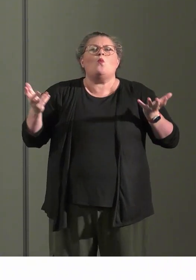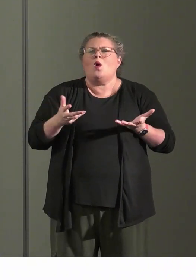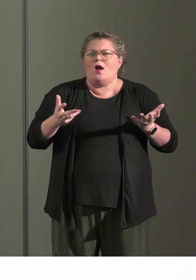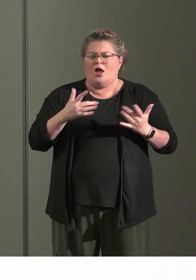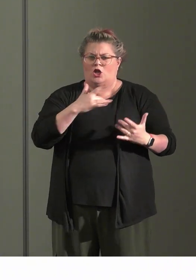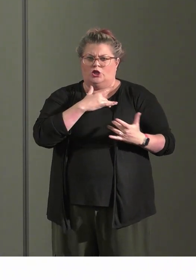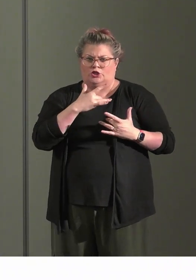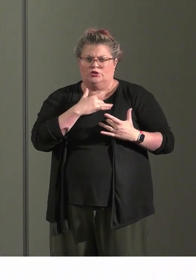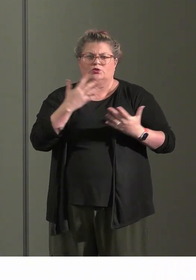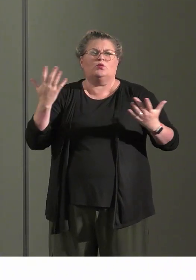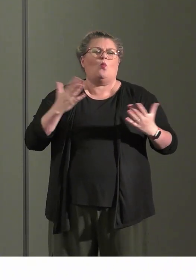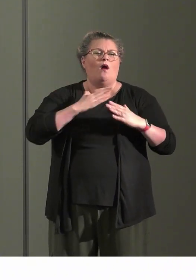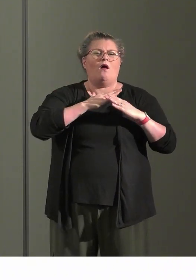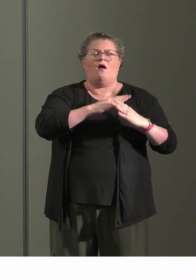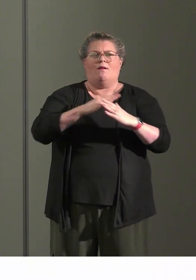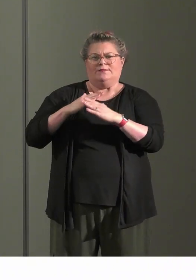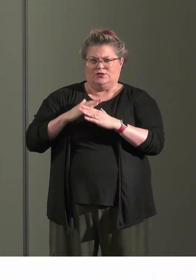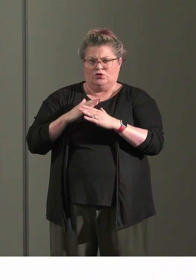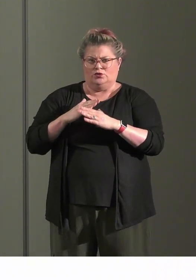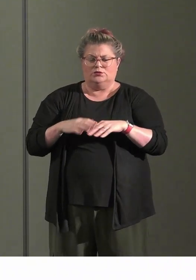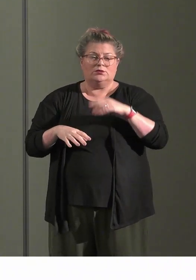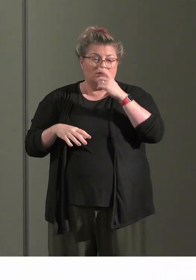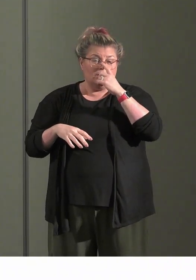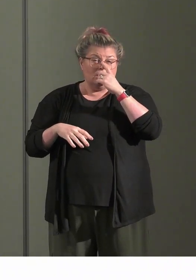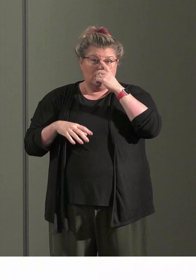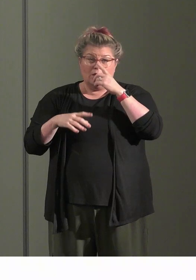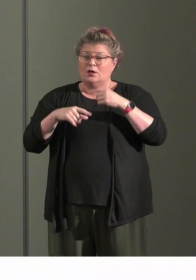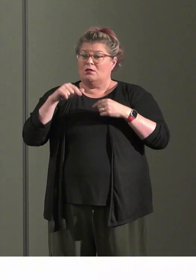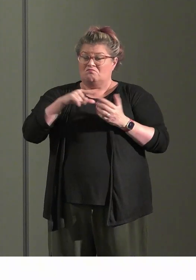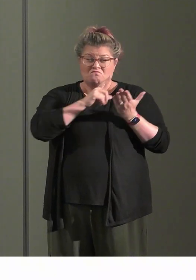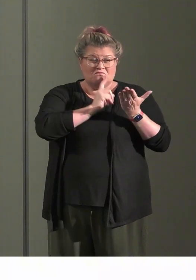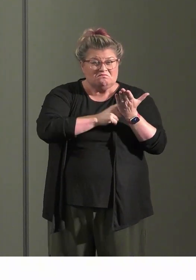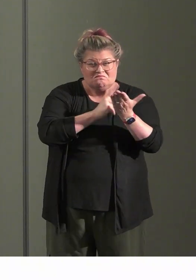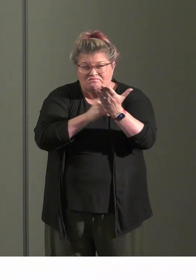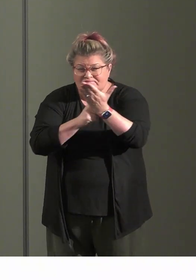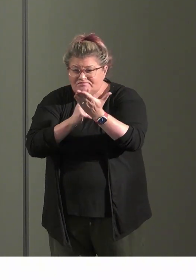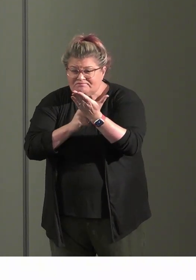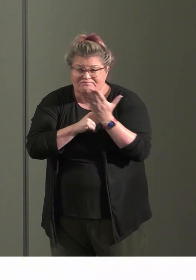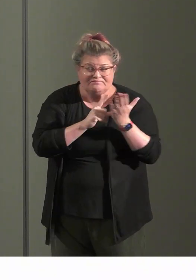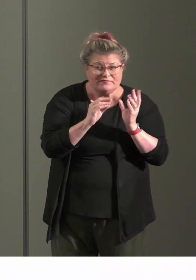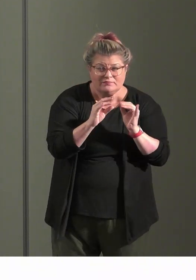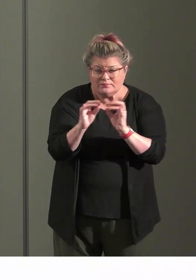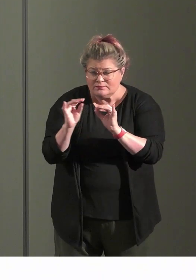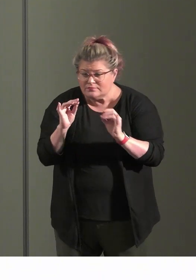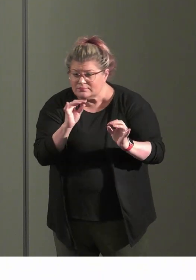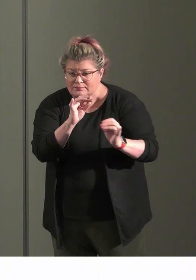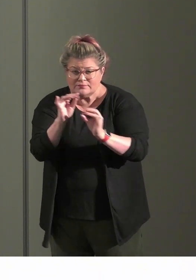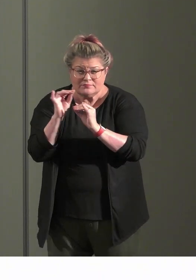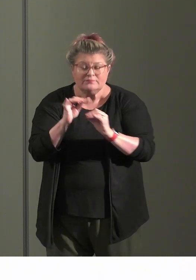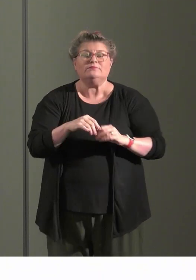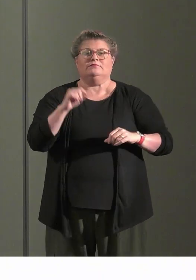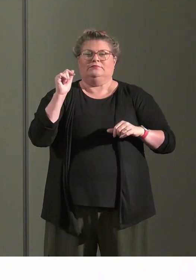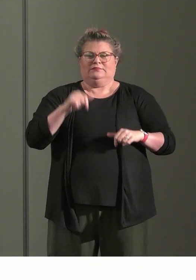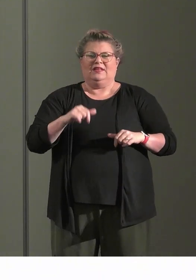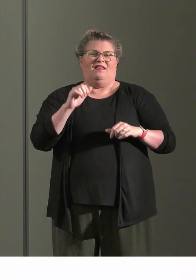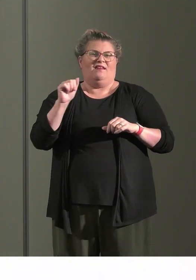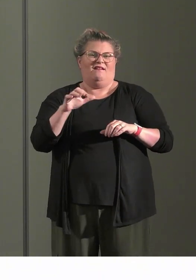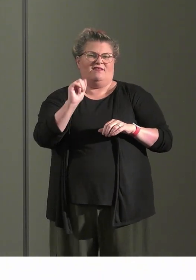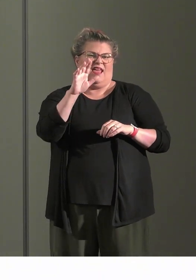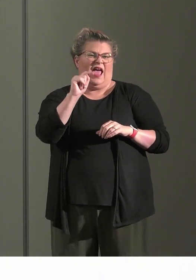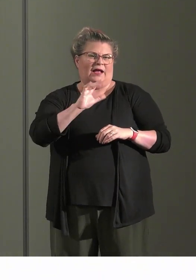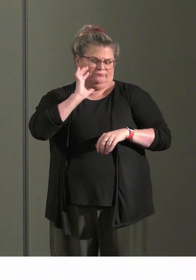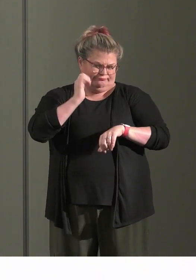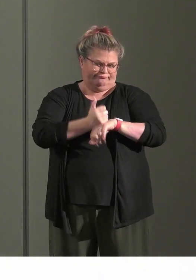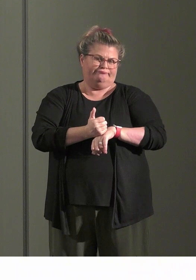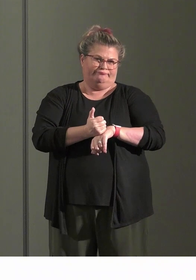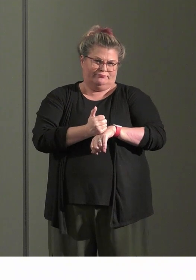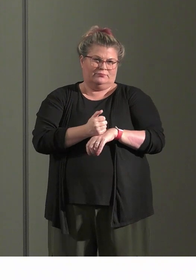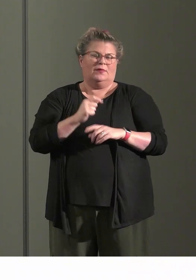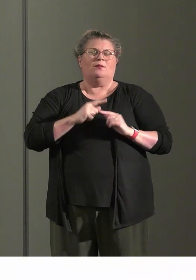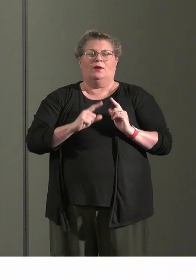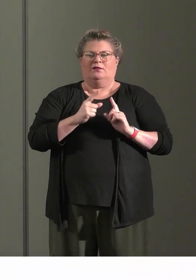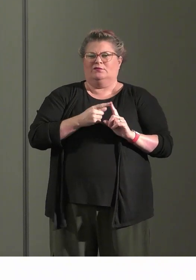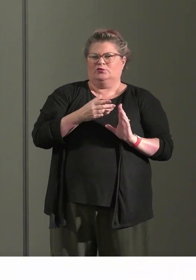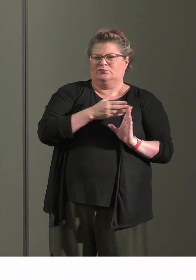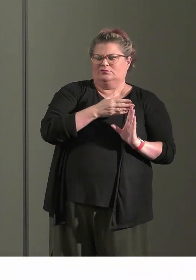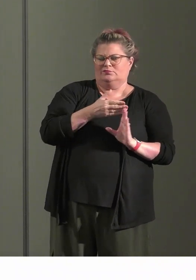and obstacle they face. After the consultation the act was formed I will give you the steps. We